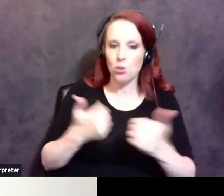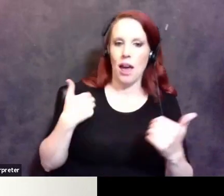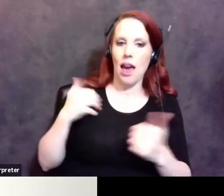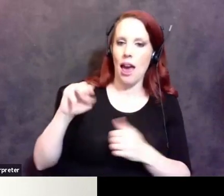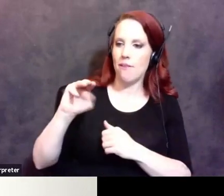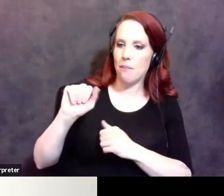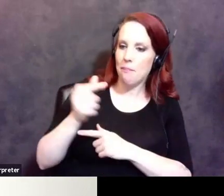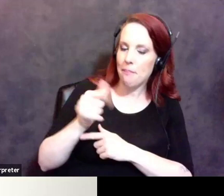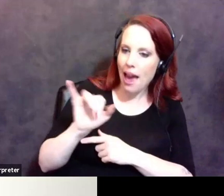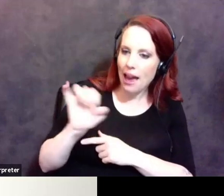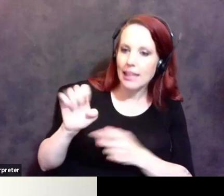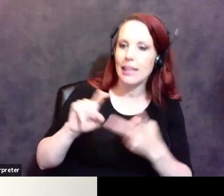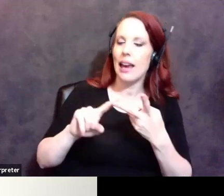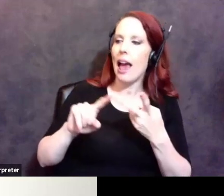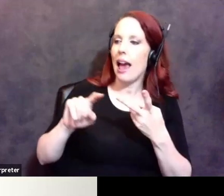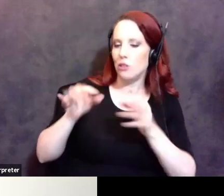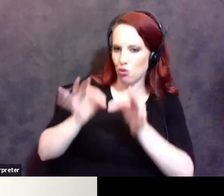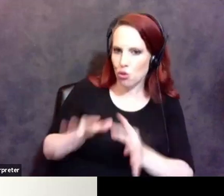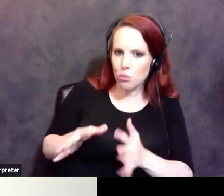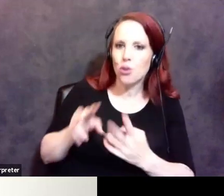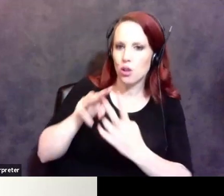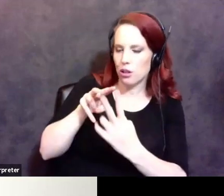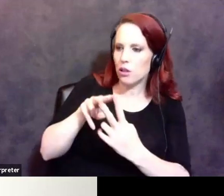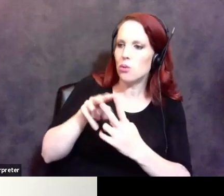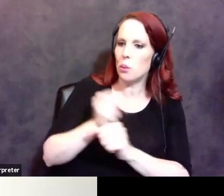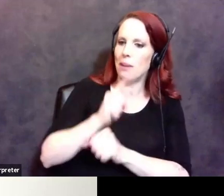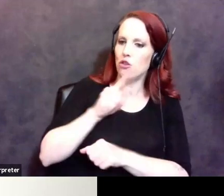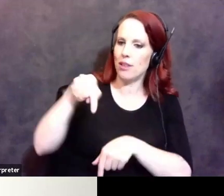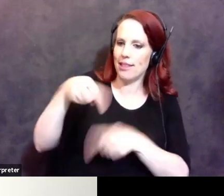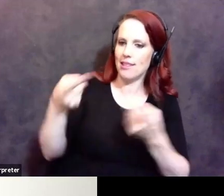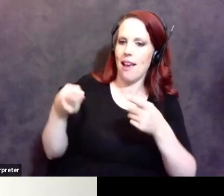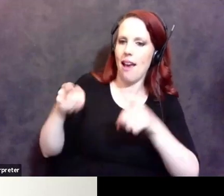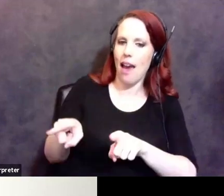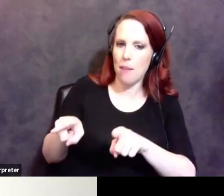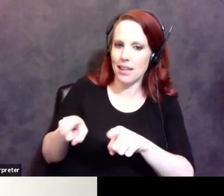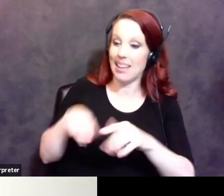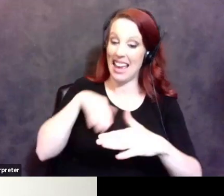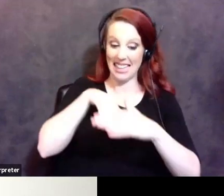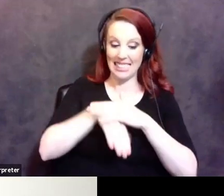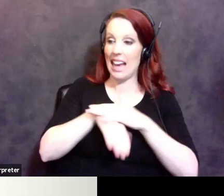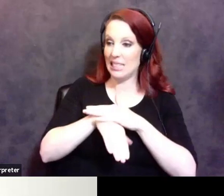this happen and accessibility is the last thing we will cut in your budgets if we run